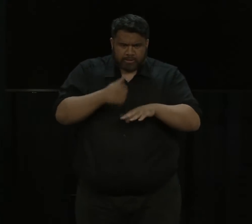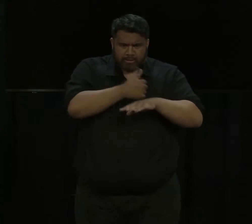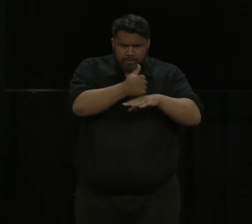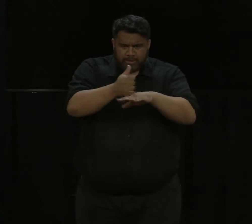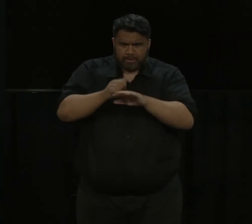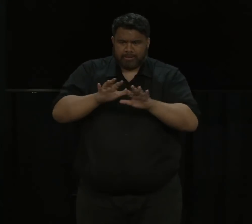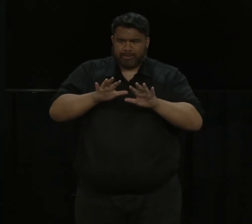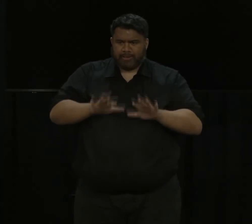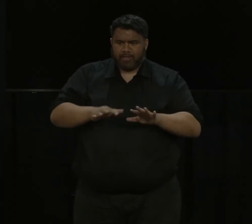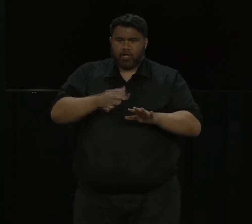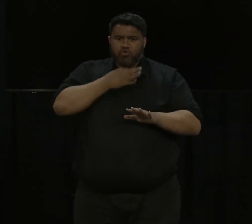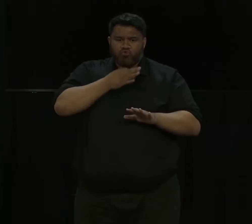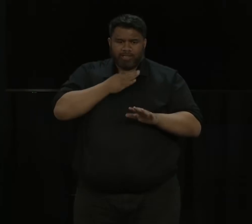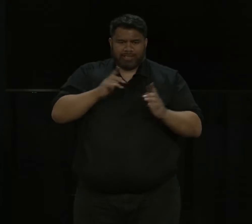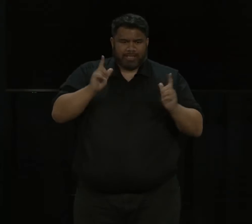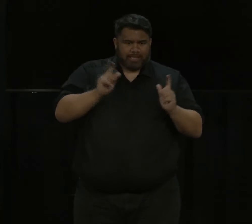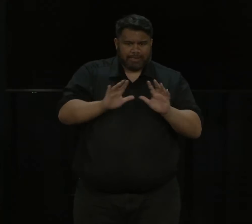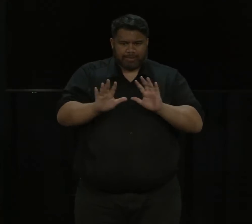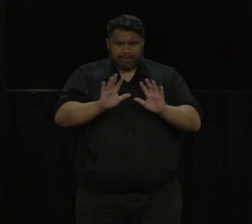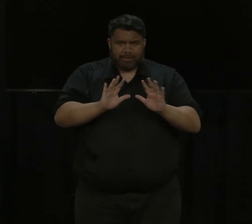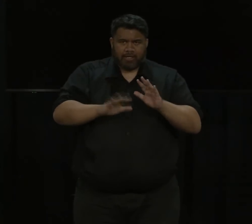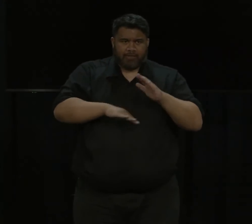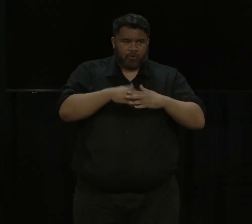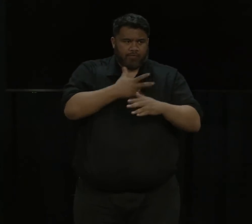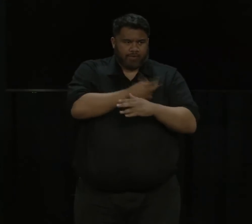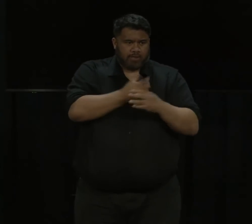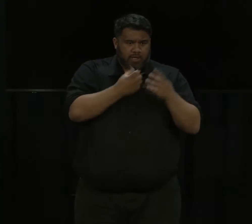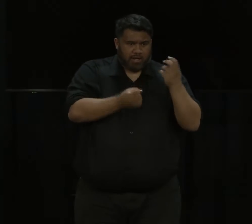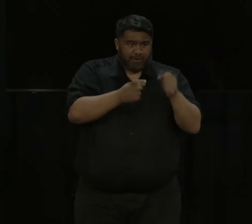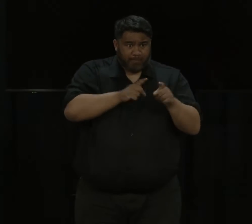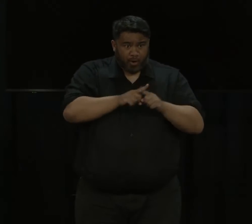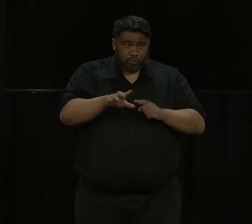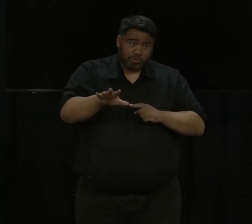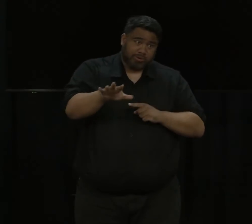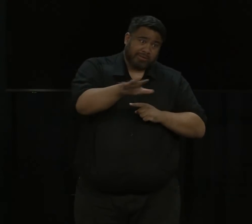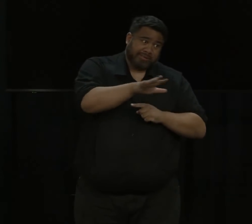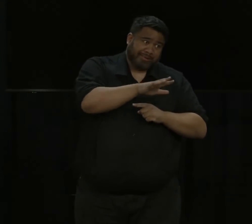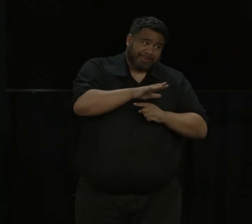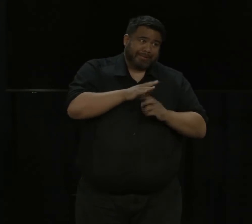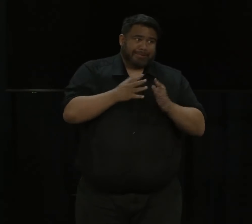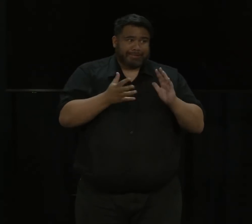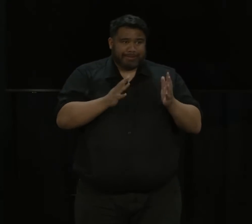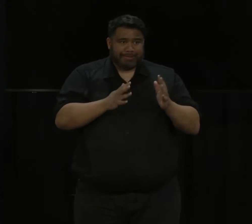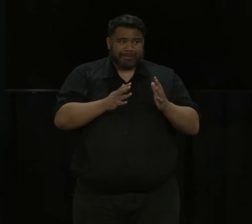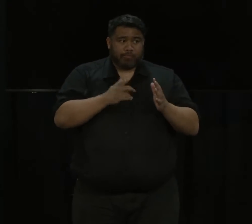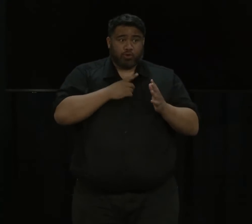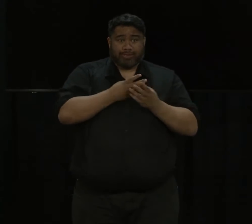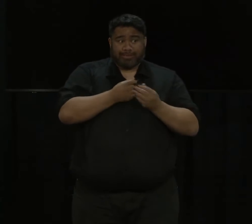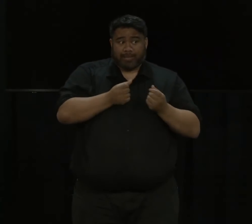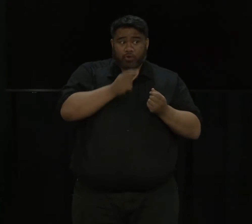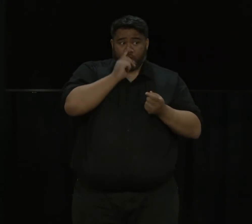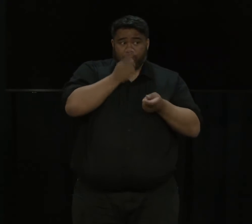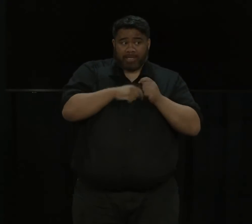important to make sure the new